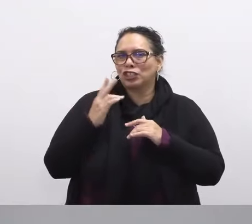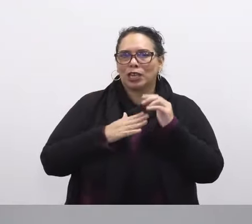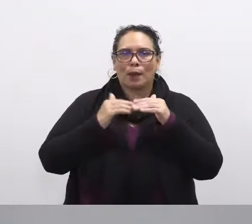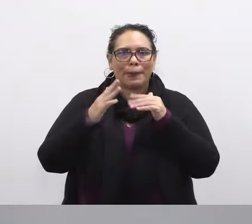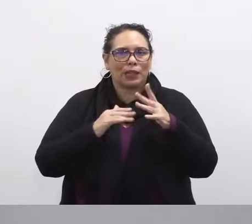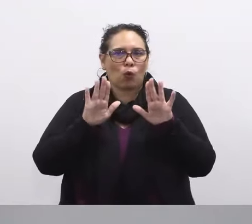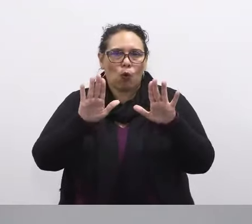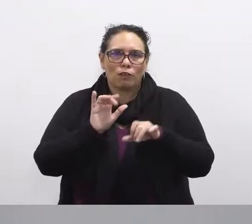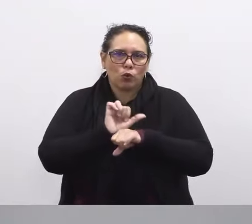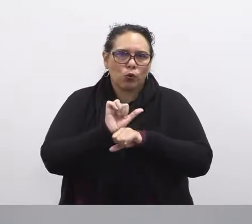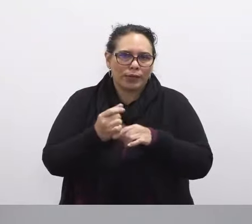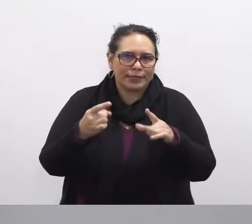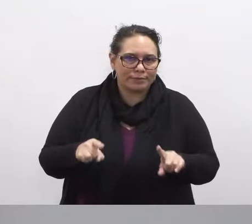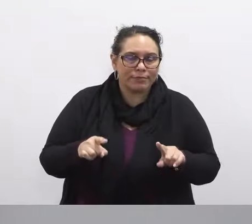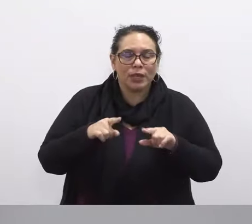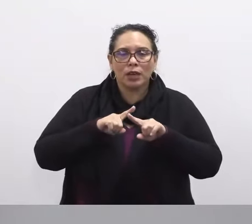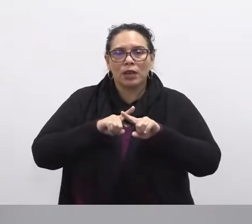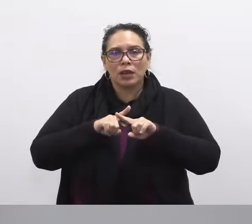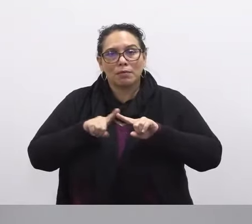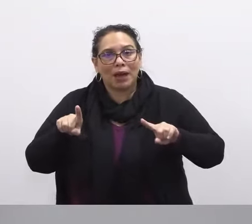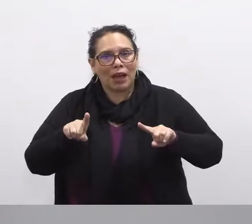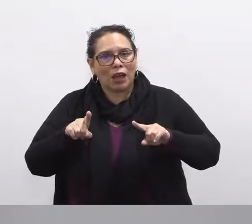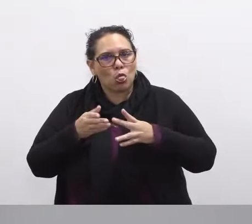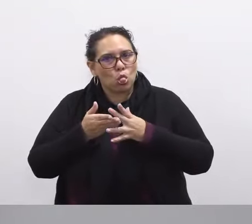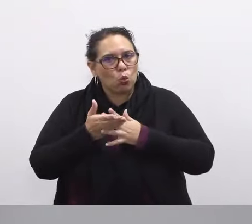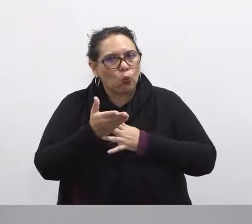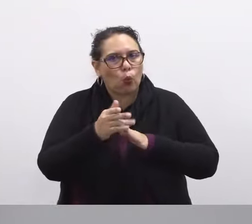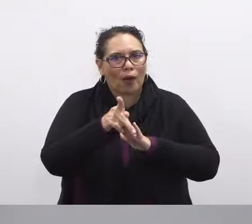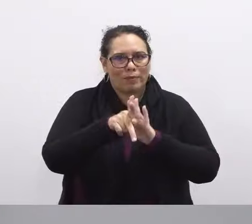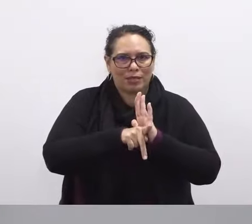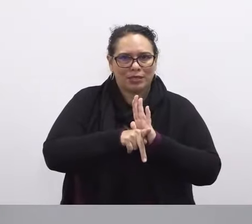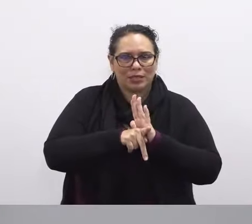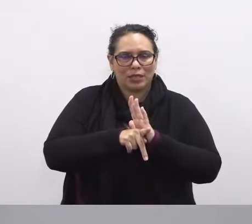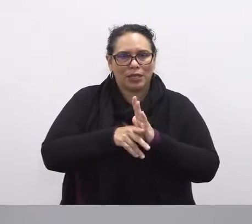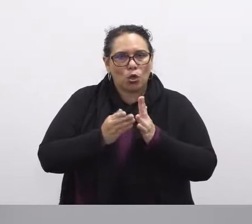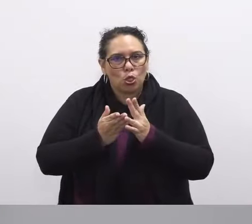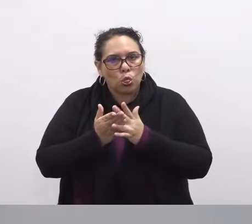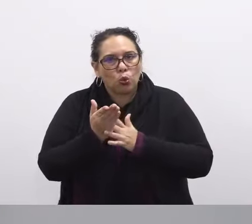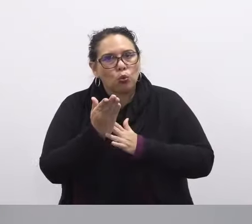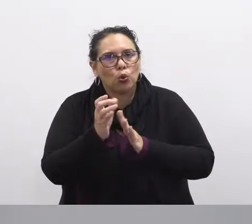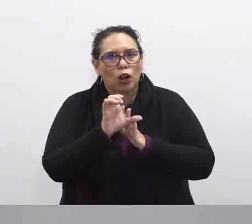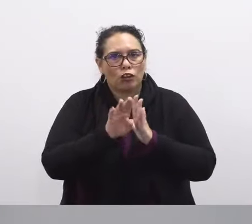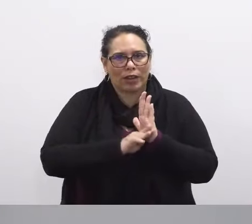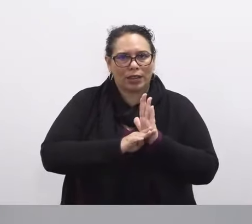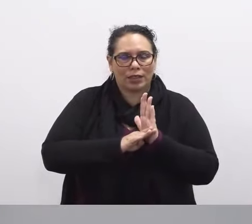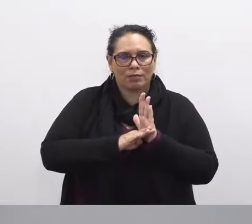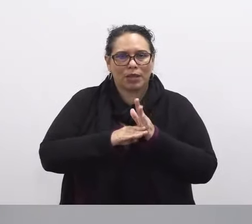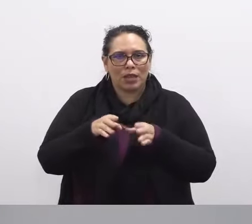but through those policies, through our curriculum, through our professional development,